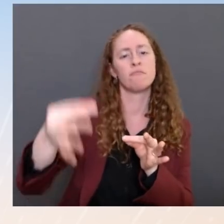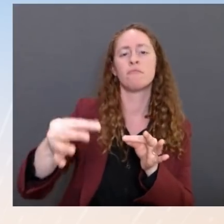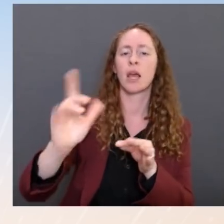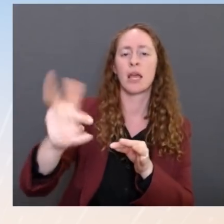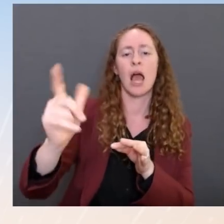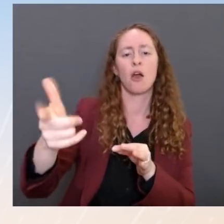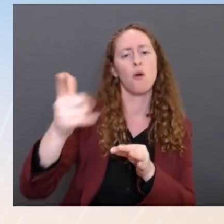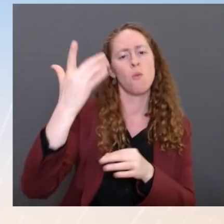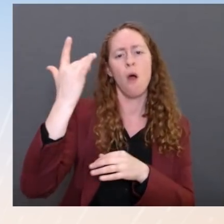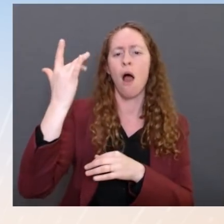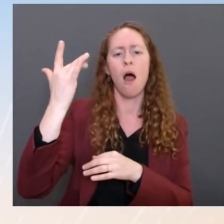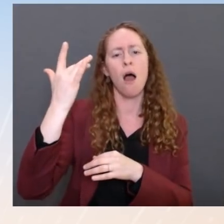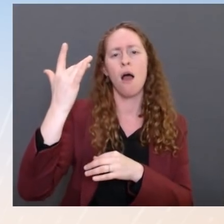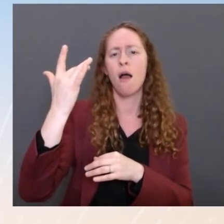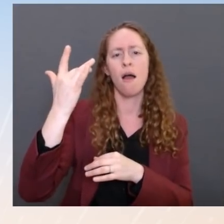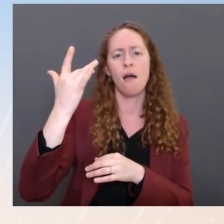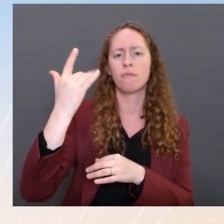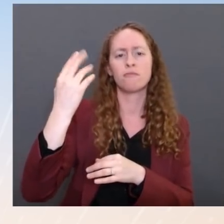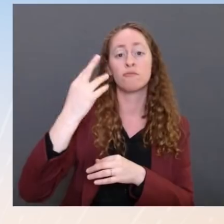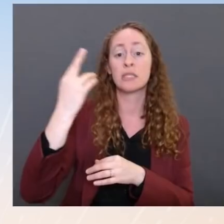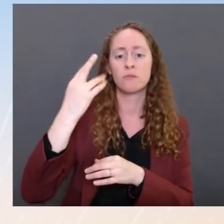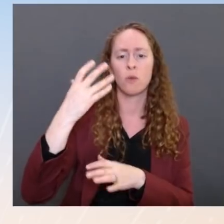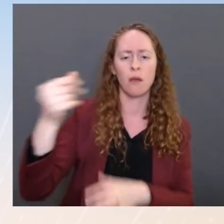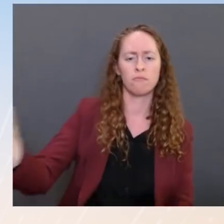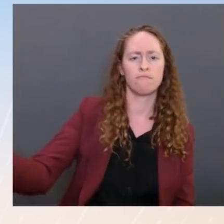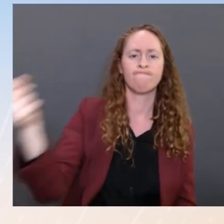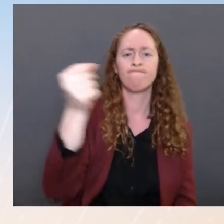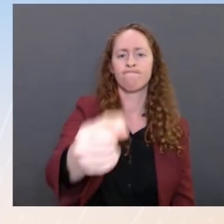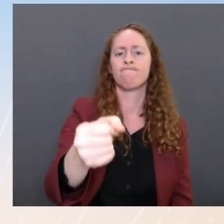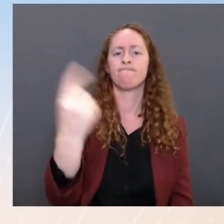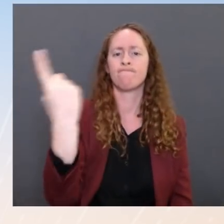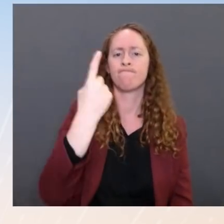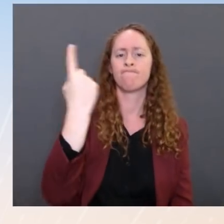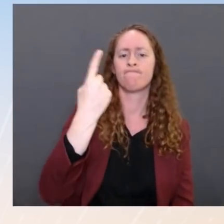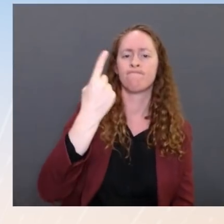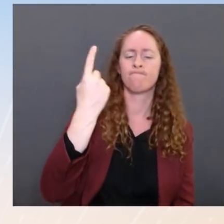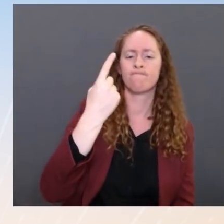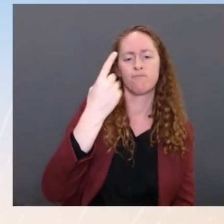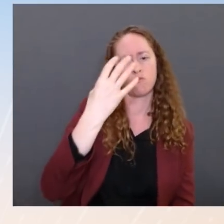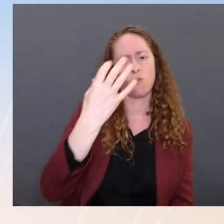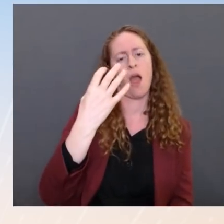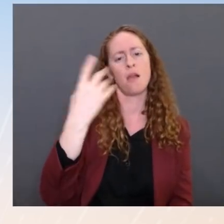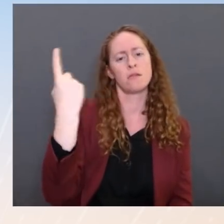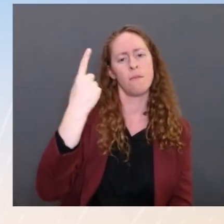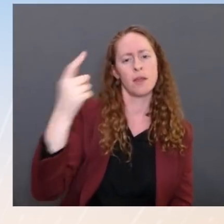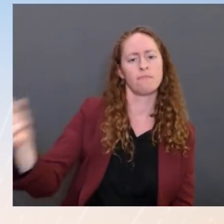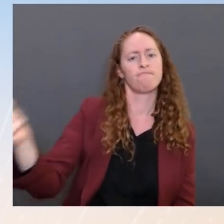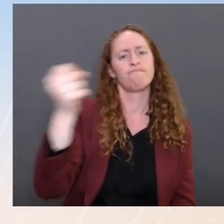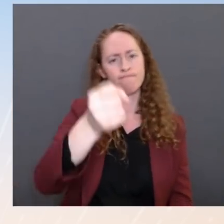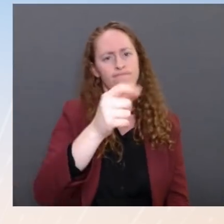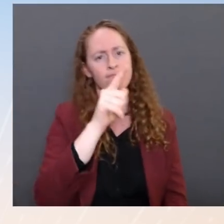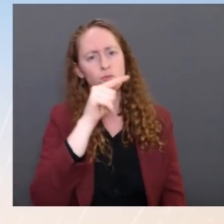probably now until next week. Would the President support establishing some kind of watchdog office to track this? We've asked about this before; it's now a congressional issue.